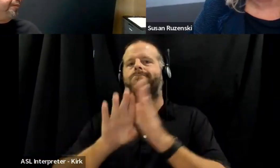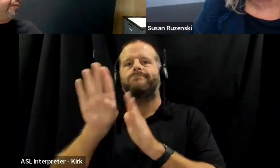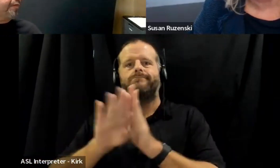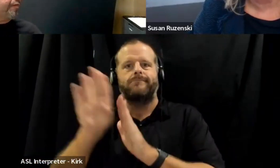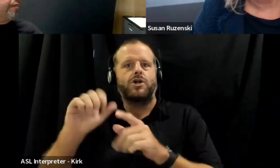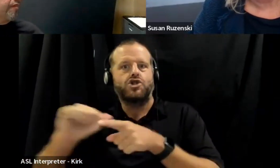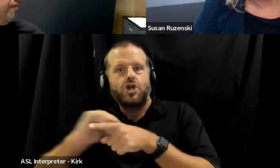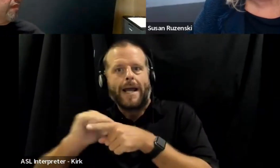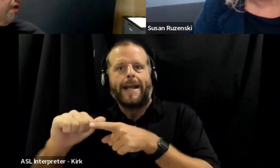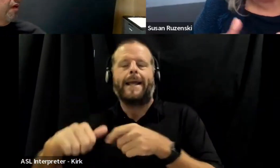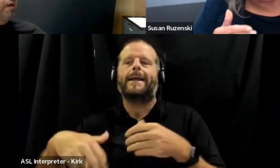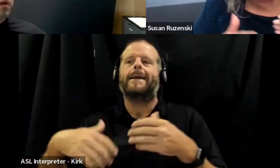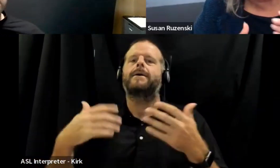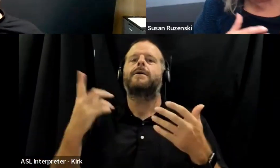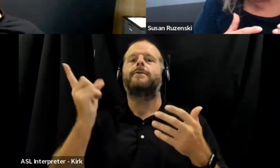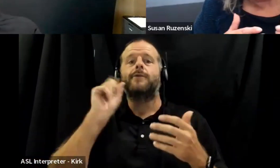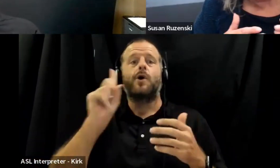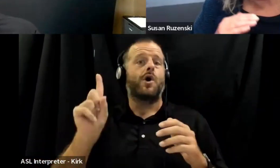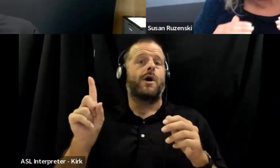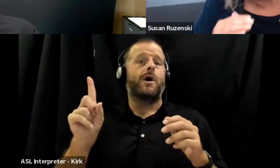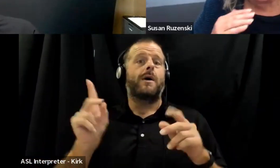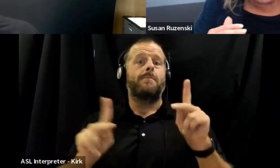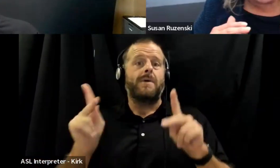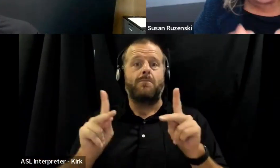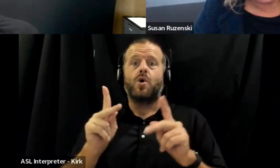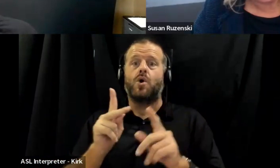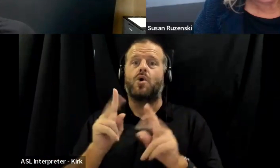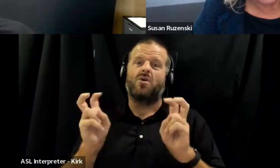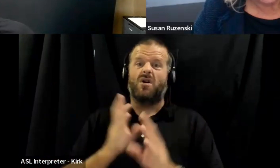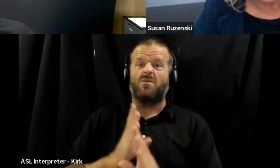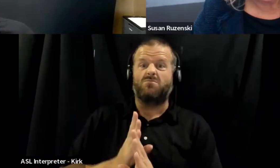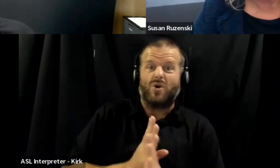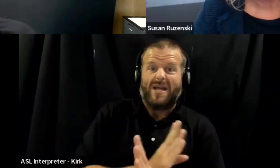people who are at a pre vocational place, or those